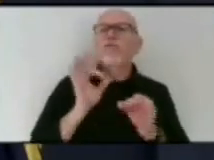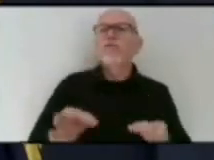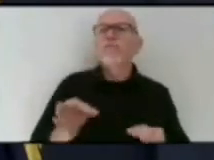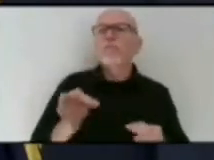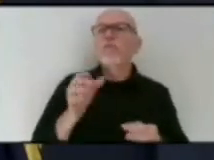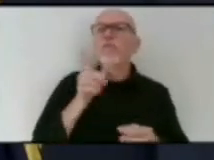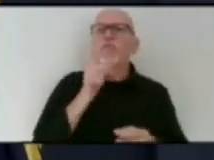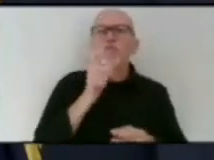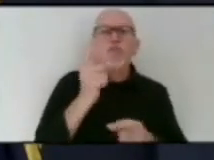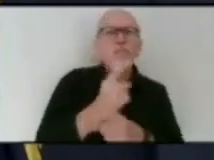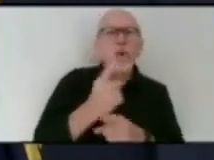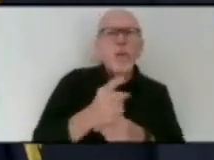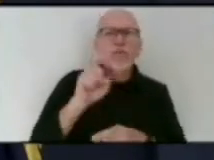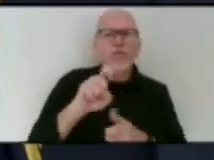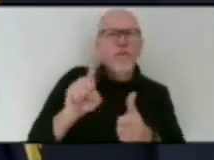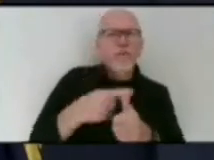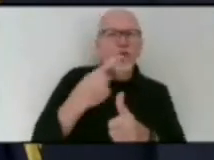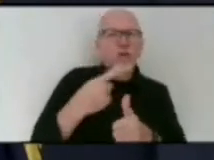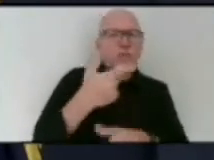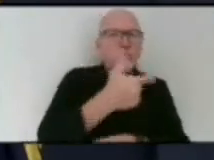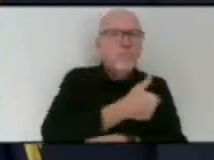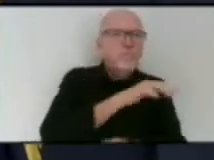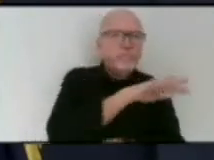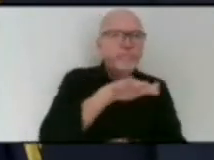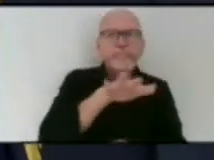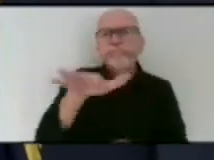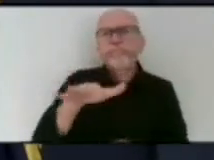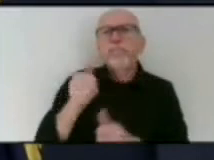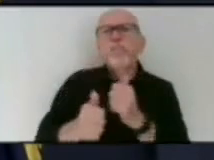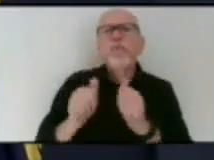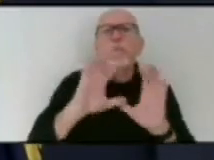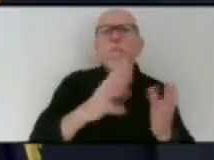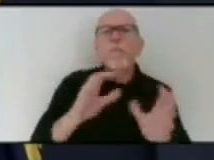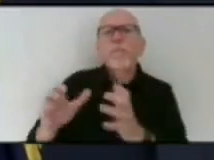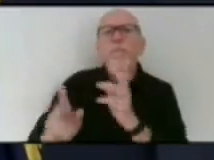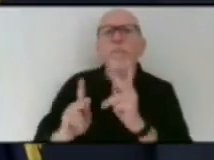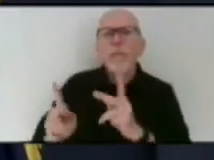vaccinated with each of these vaccines. The Pfizer vaccine in particular,